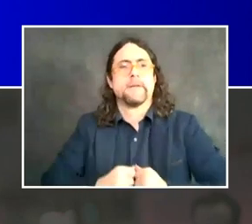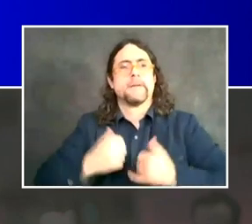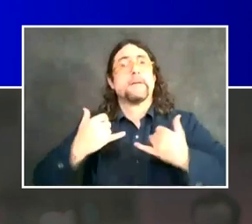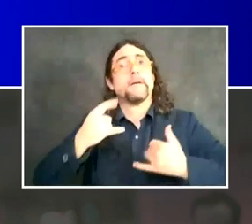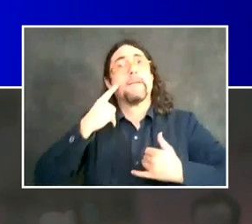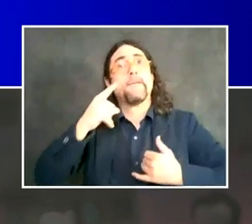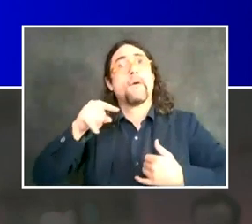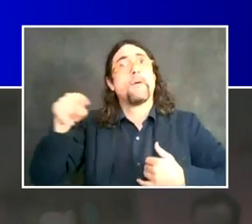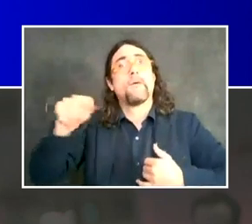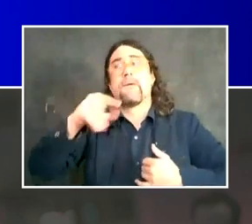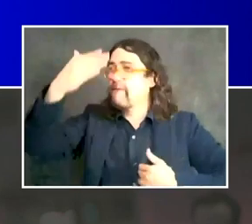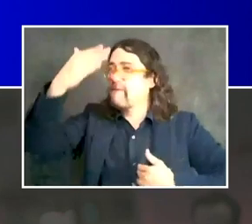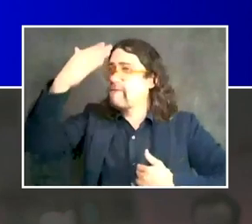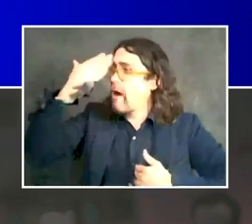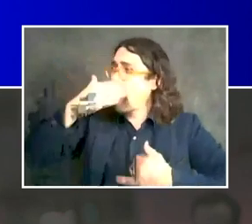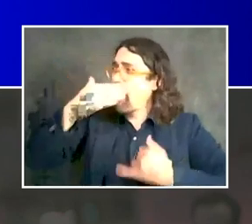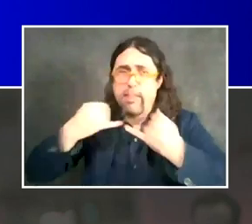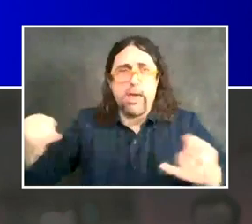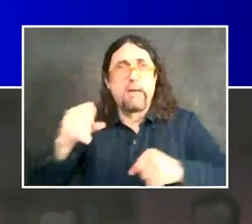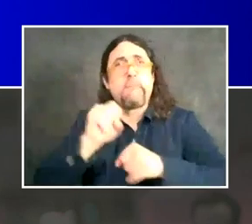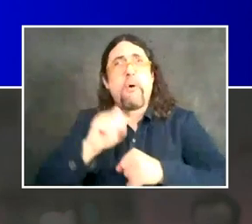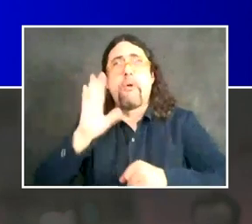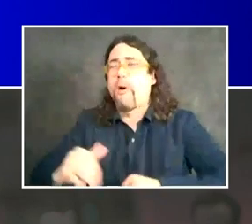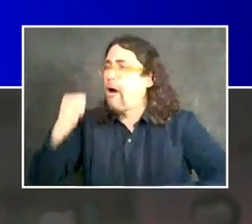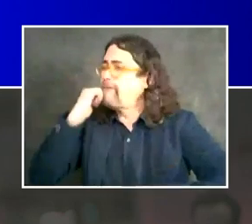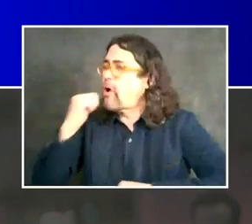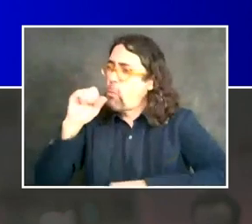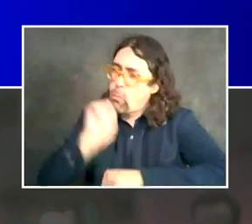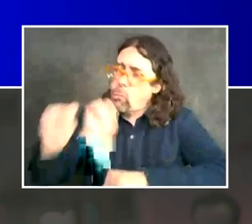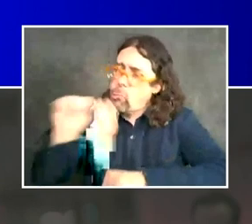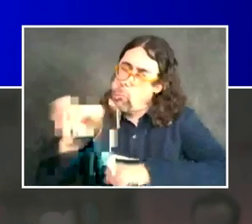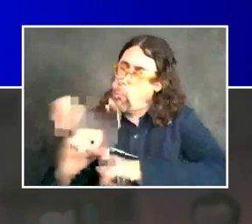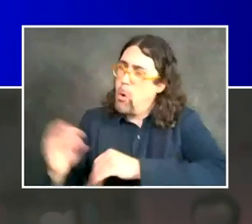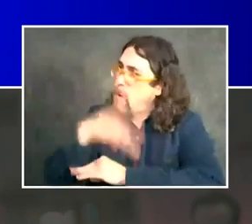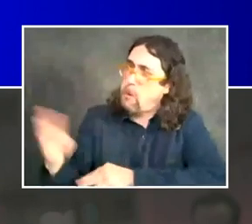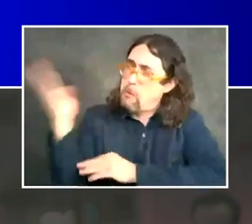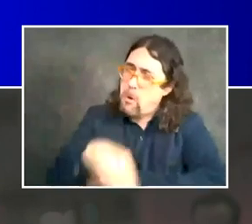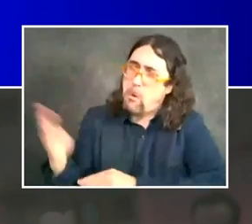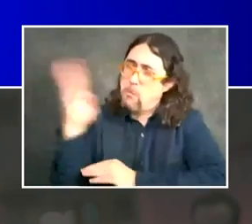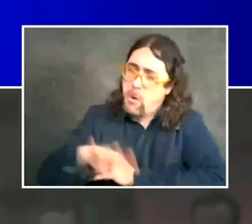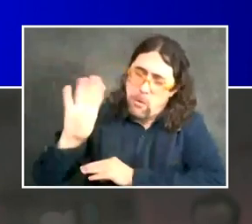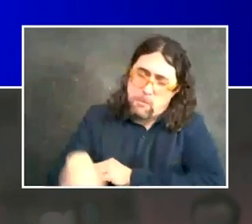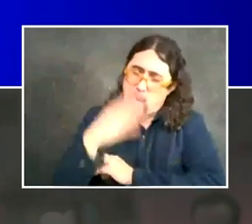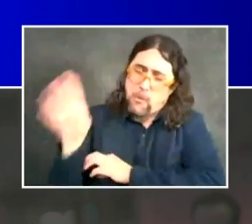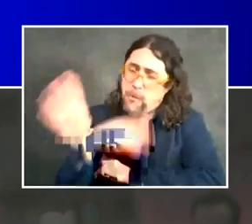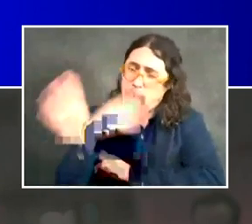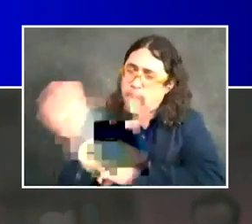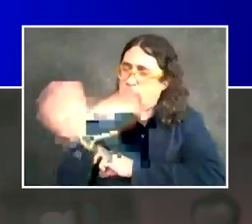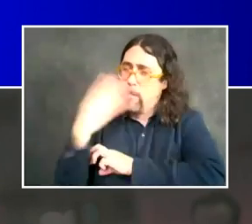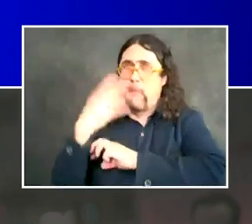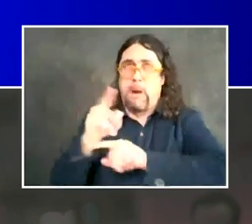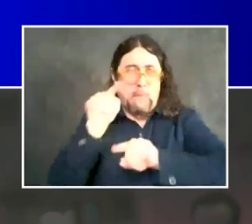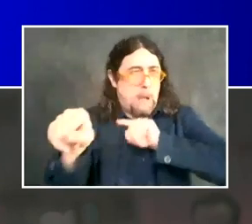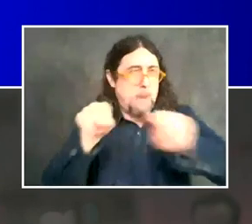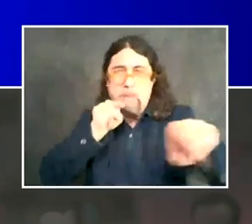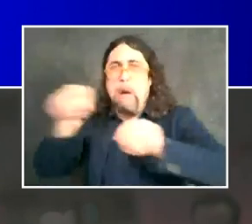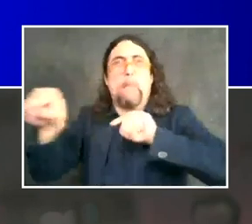THINK OF AS SOLDIERS OF GRACE AND MERCY ARE PUSHED TO THE LIMIT.